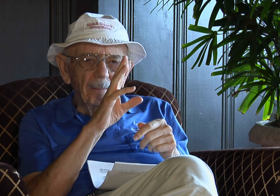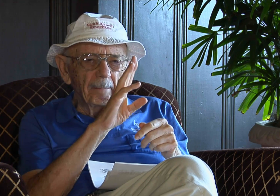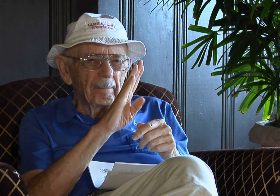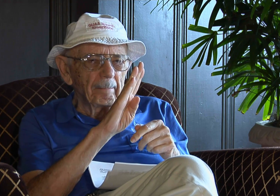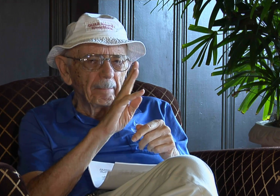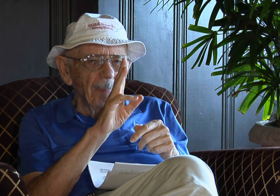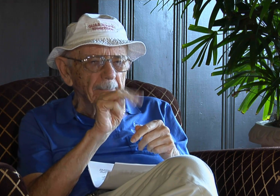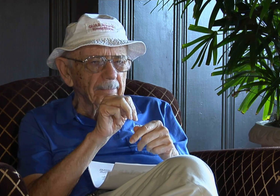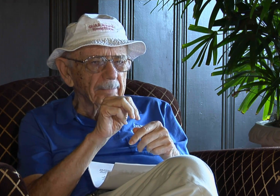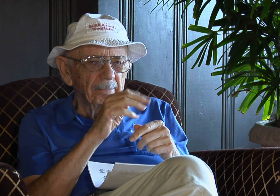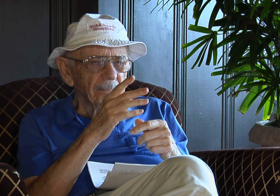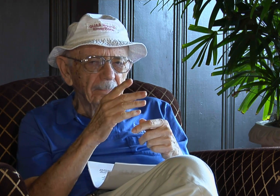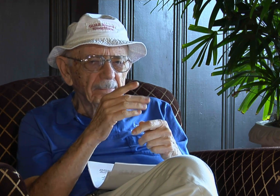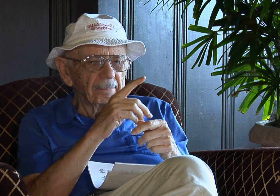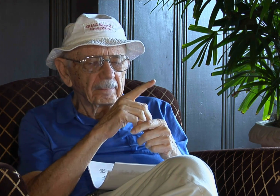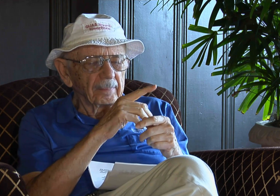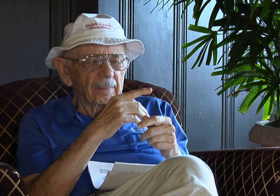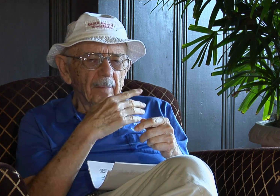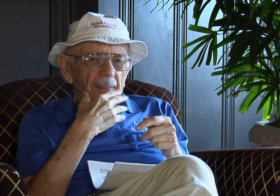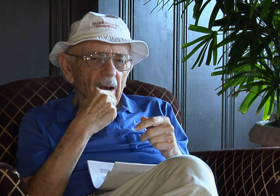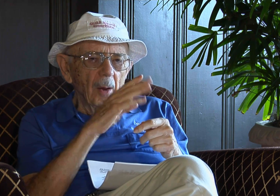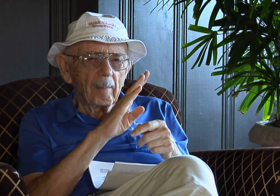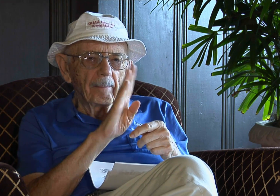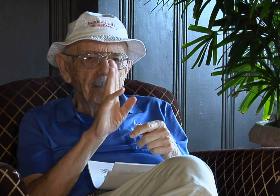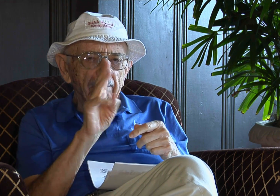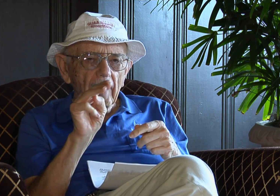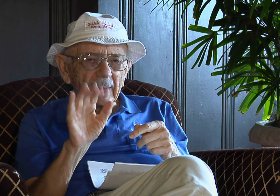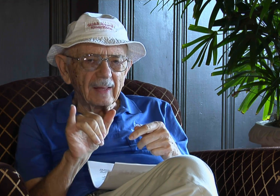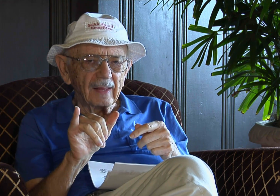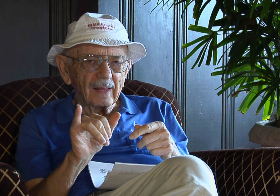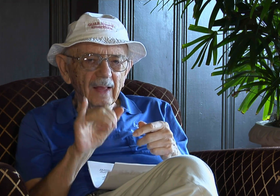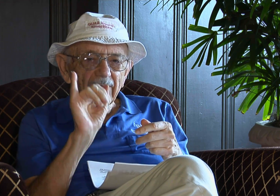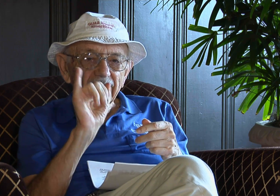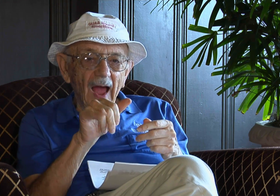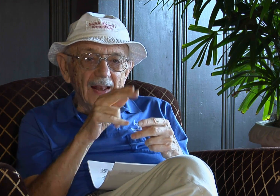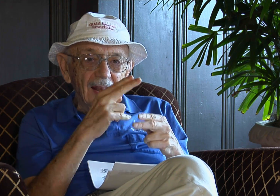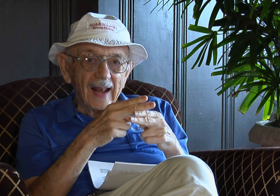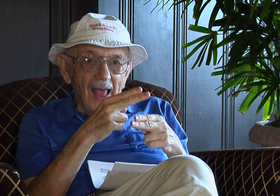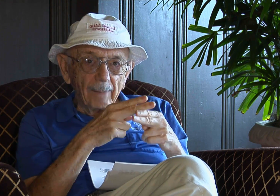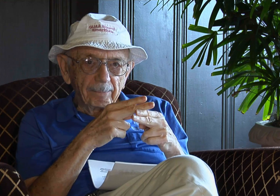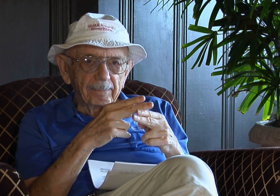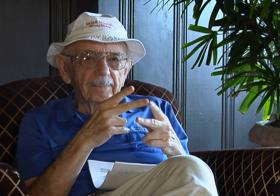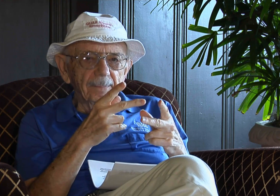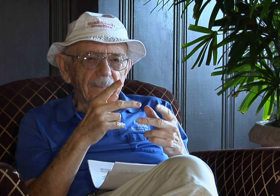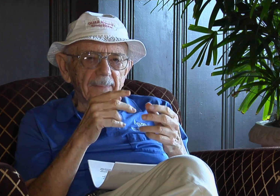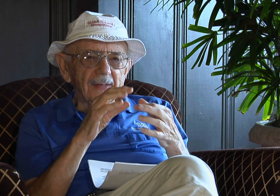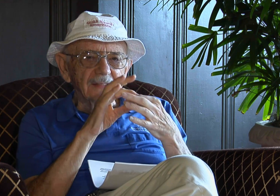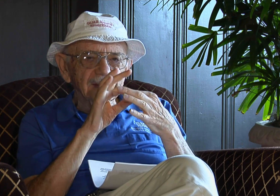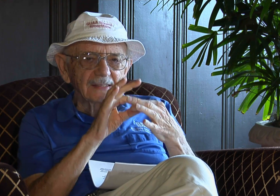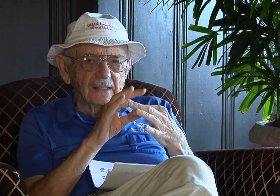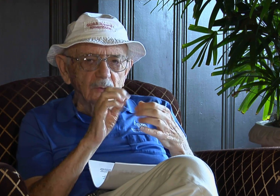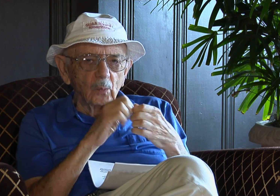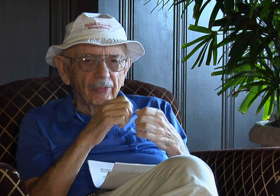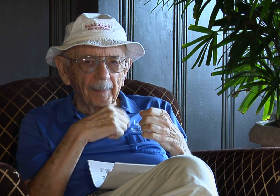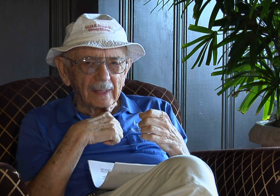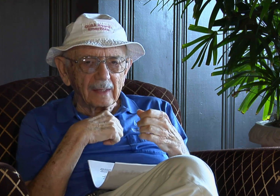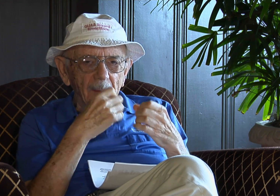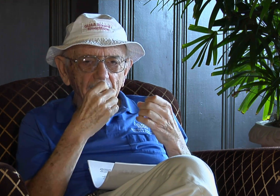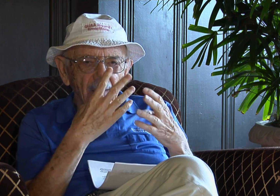"Bummy is a better fit." So that name has stuck with me ever since.